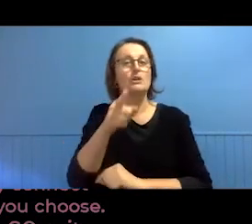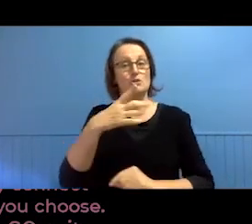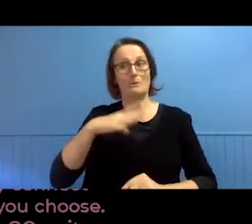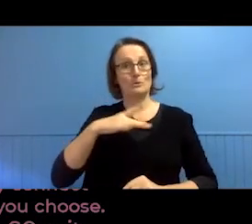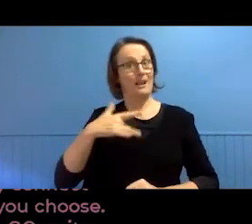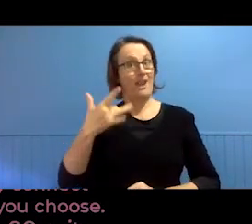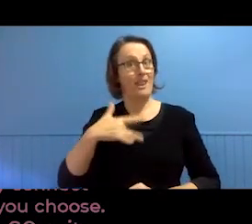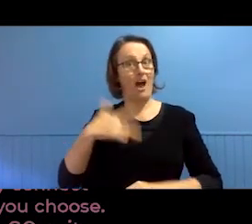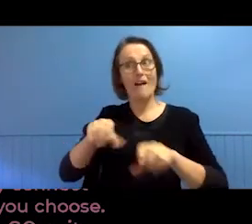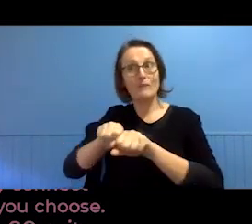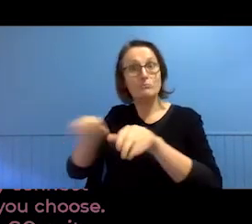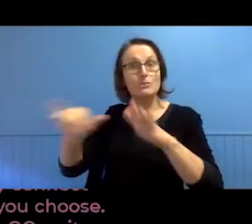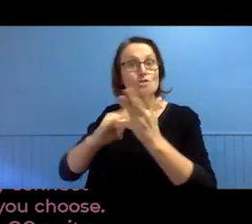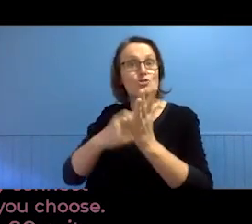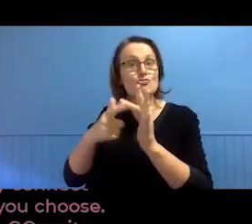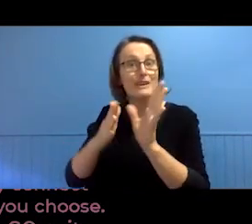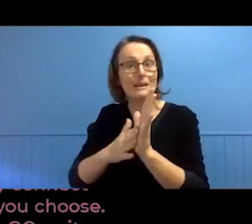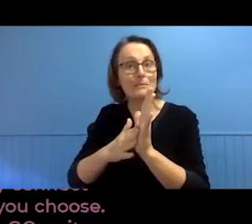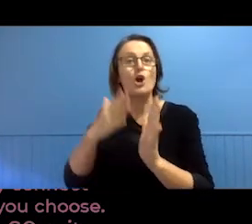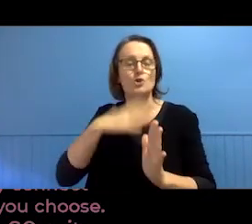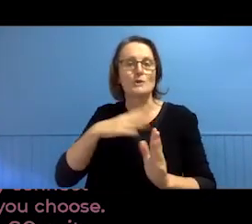purpose, make sure you got a constant connection switcher. That